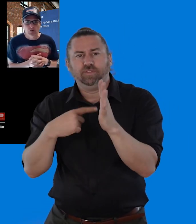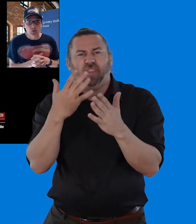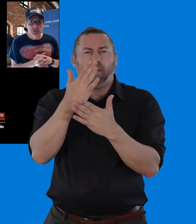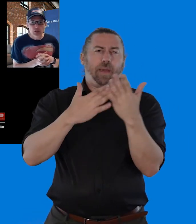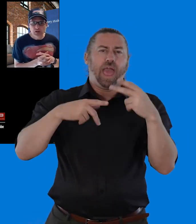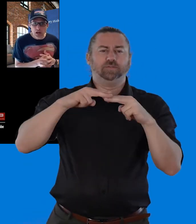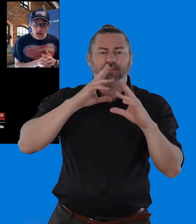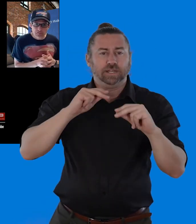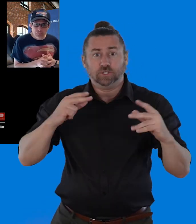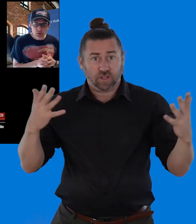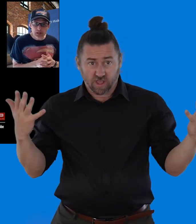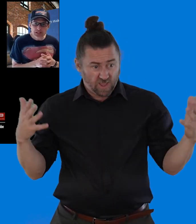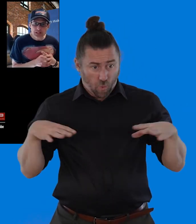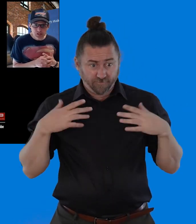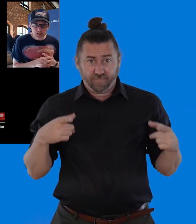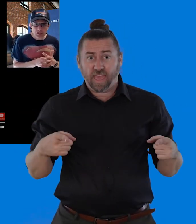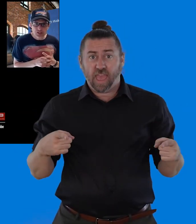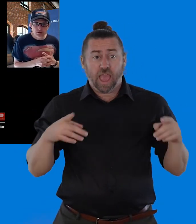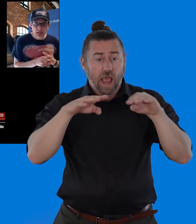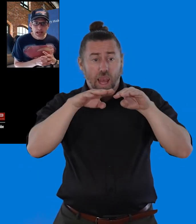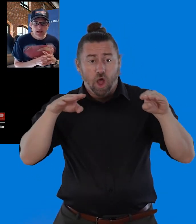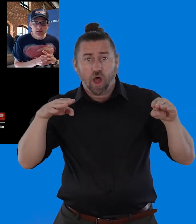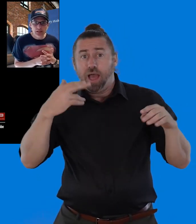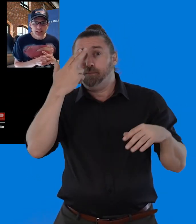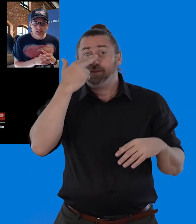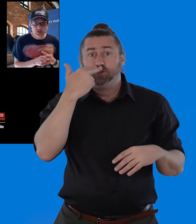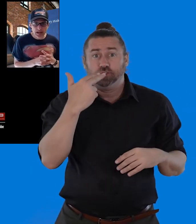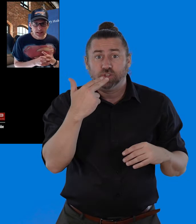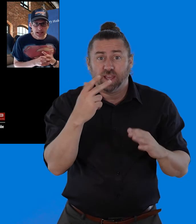We've also got the line focus, the picture dictionary and the ability to translate.